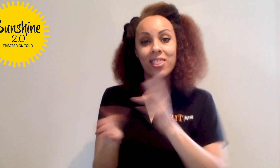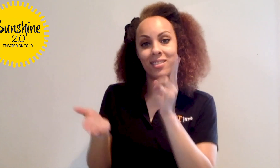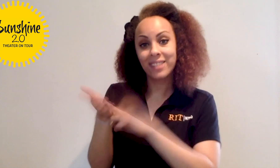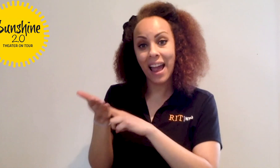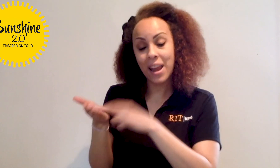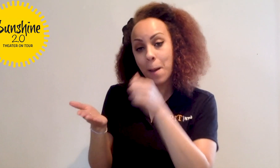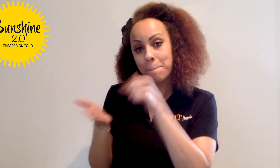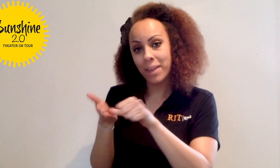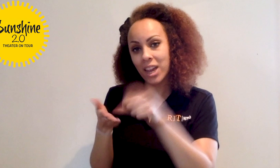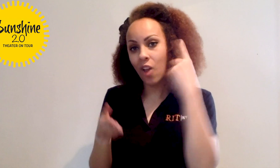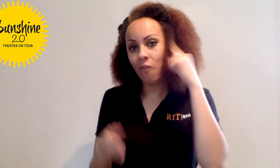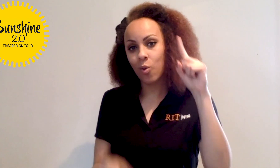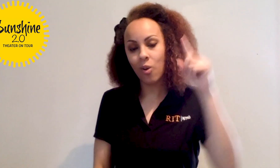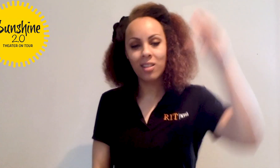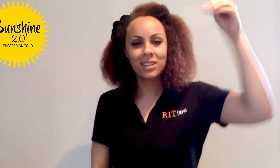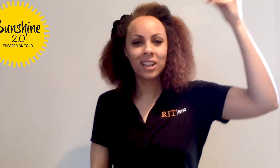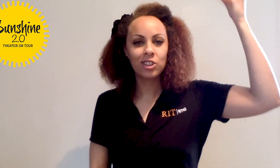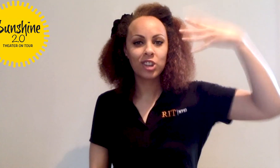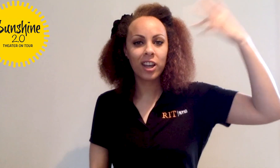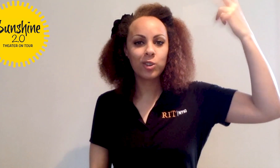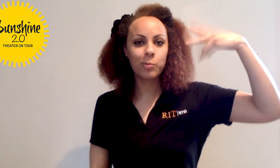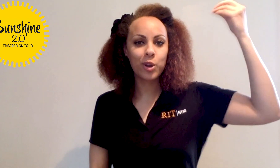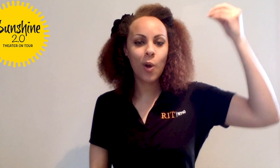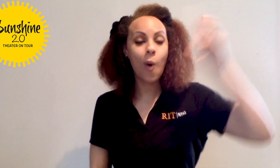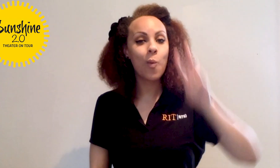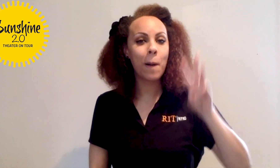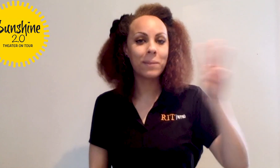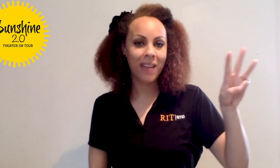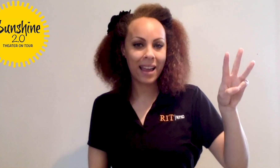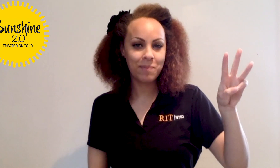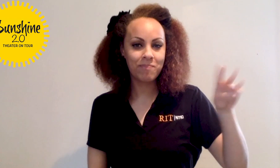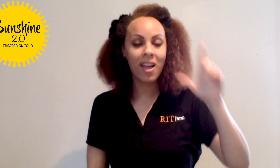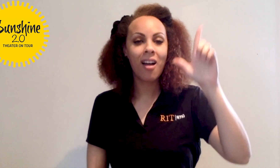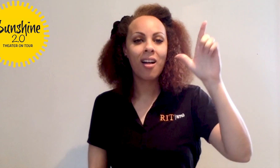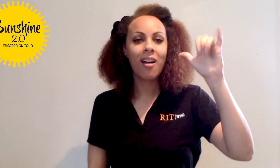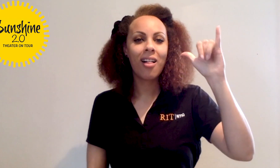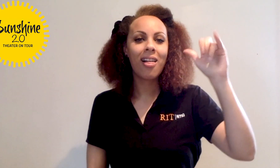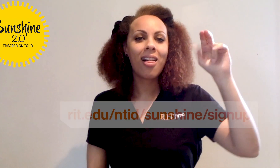on our sign up page for Sunshine 2.0’s website.